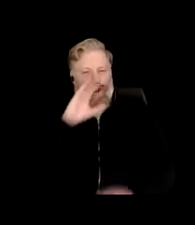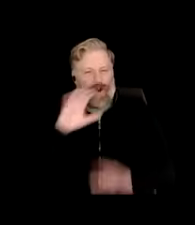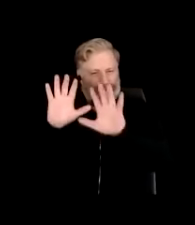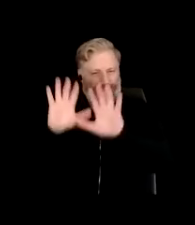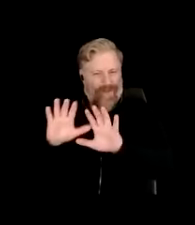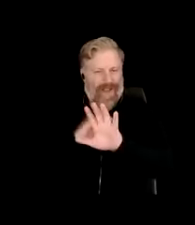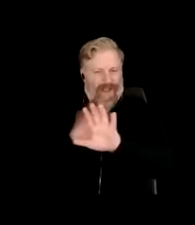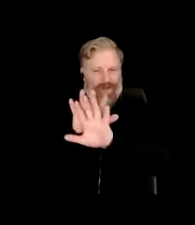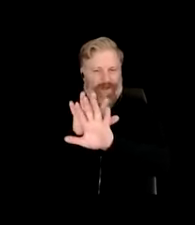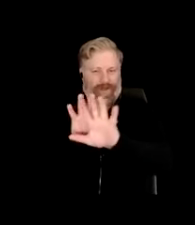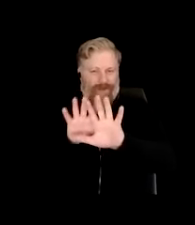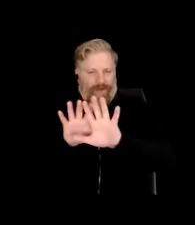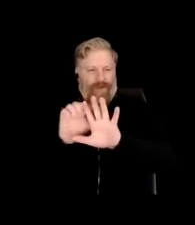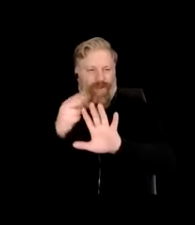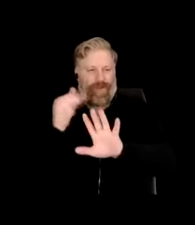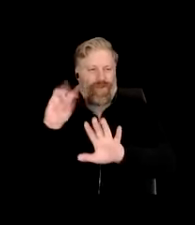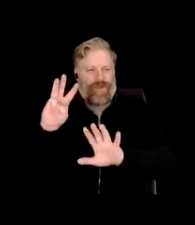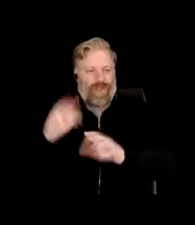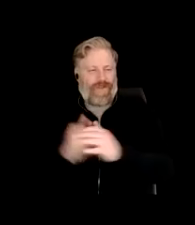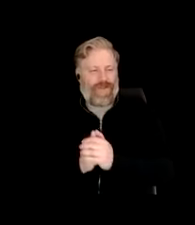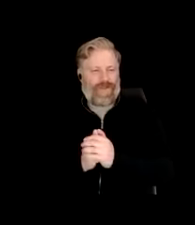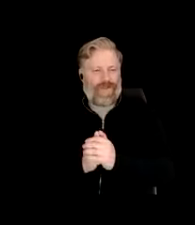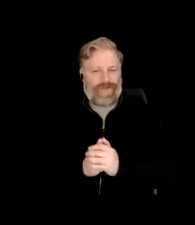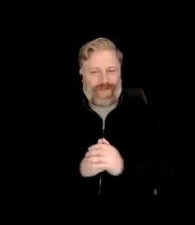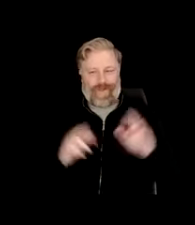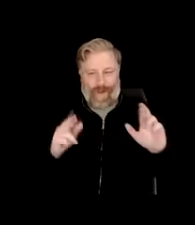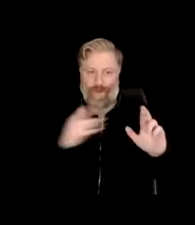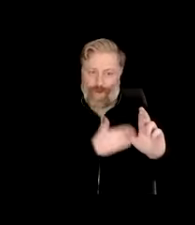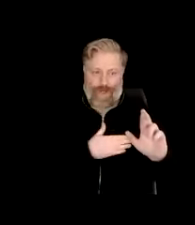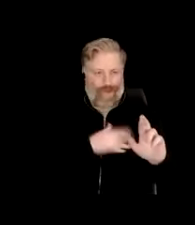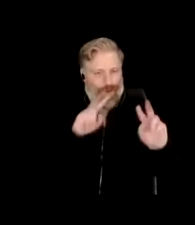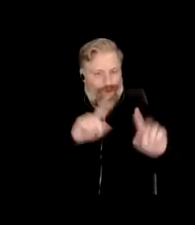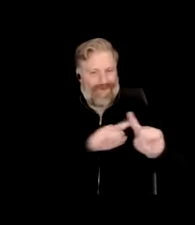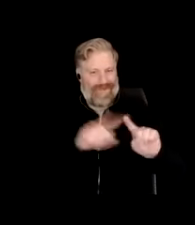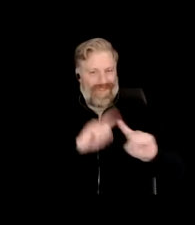And now I hope you've enjoyed taking this red x tour with me. We are now